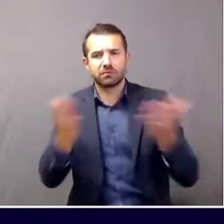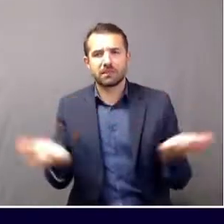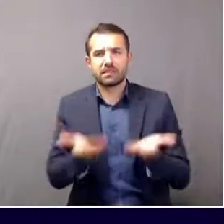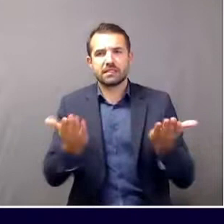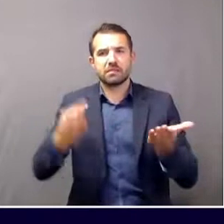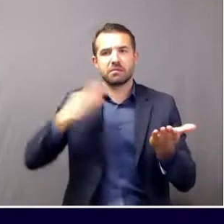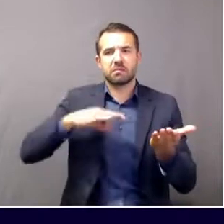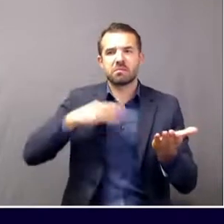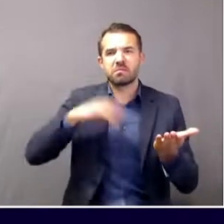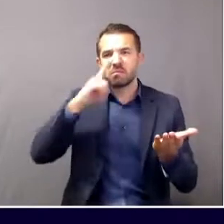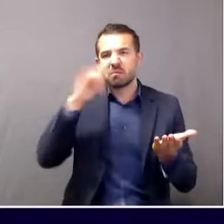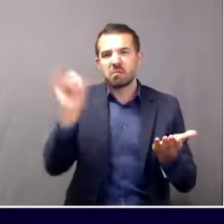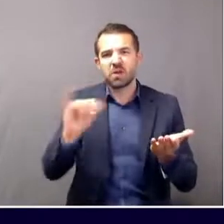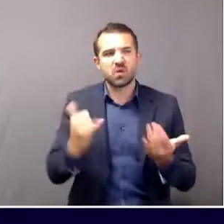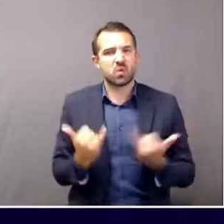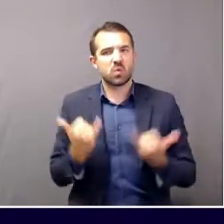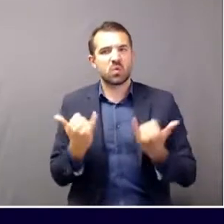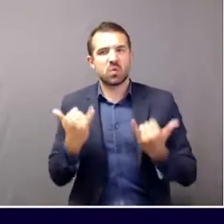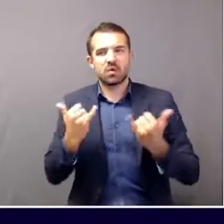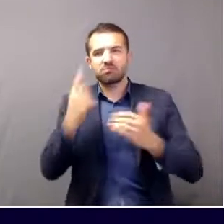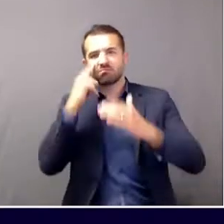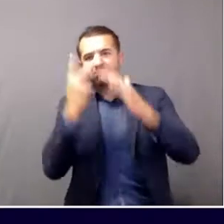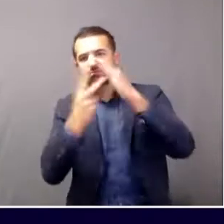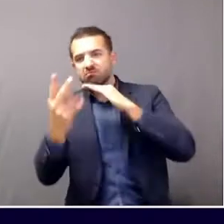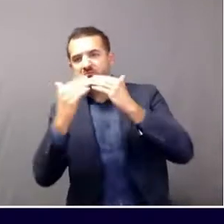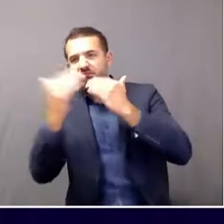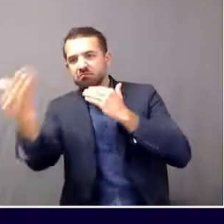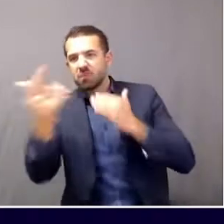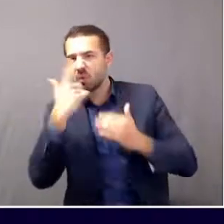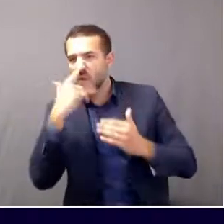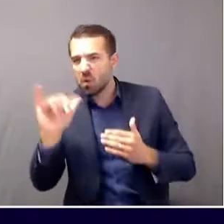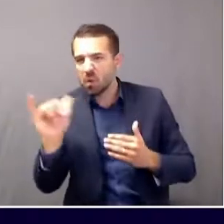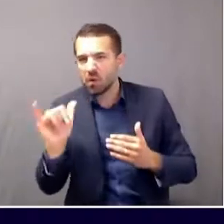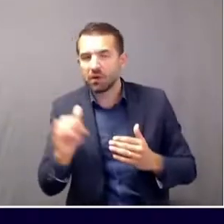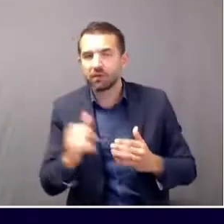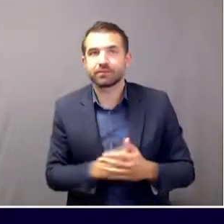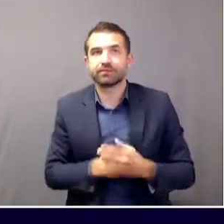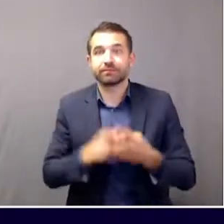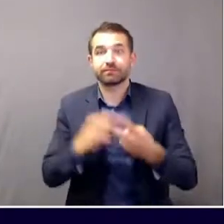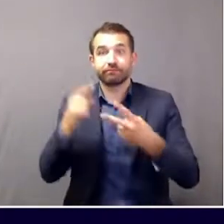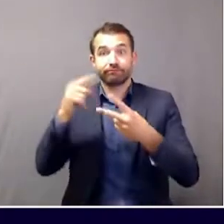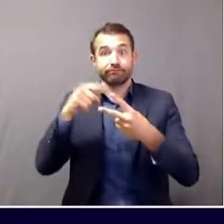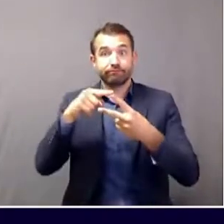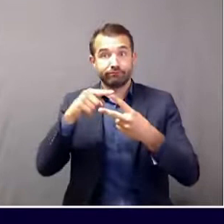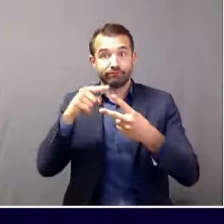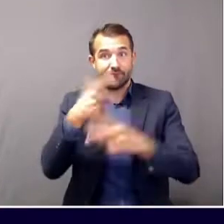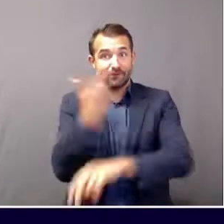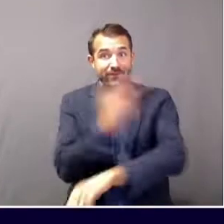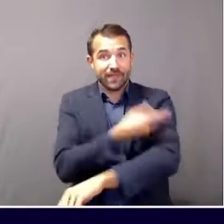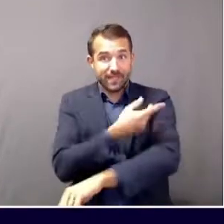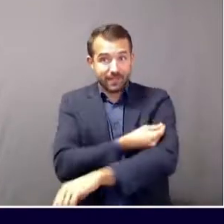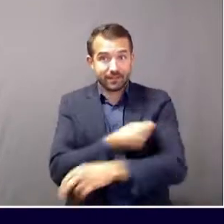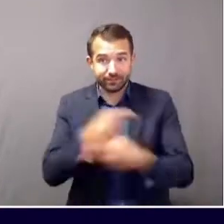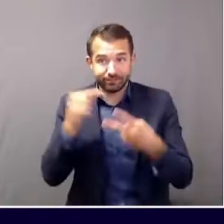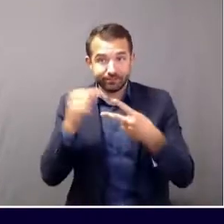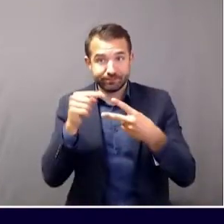let's start with vaccines